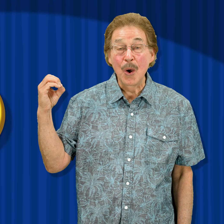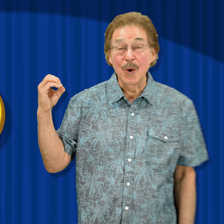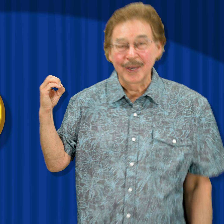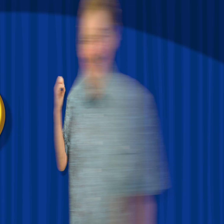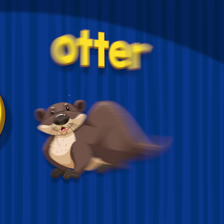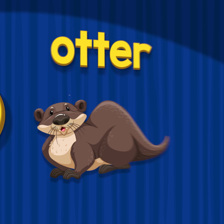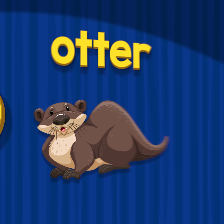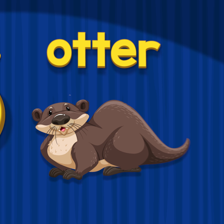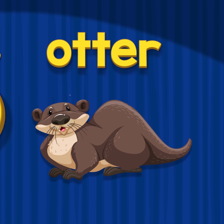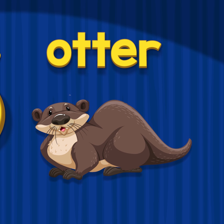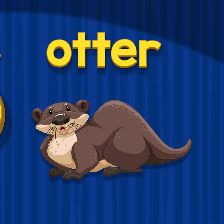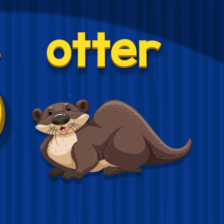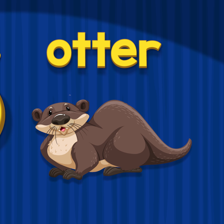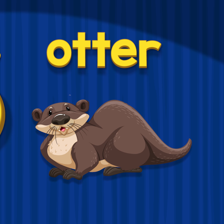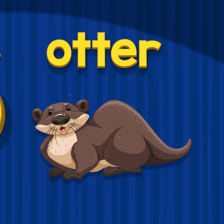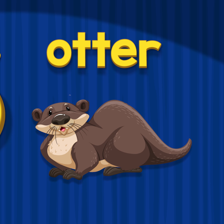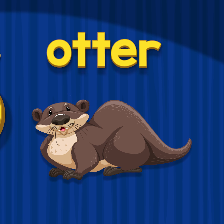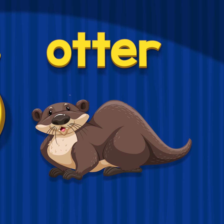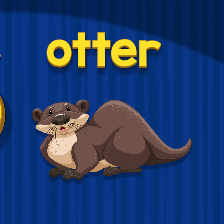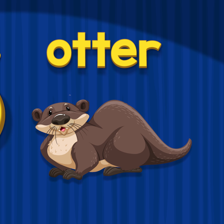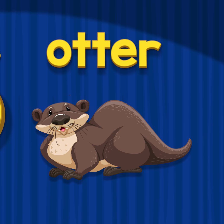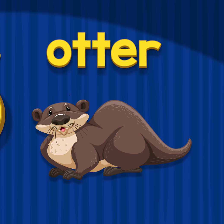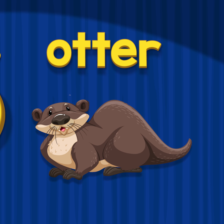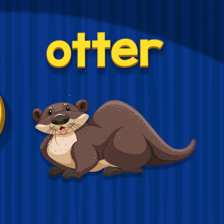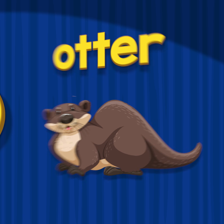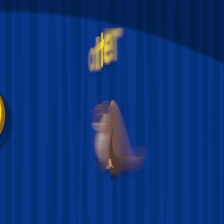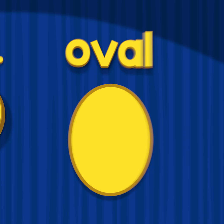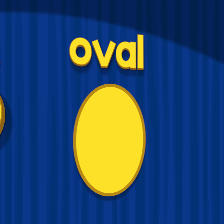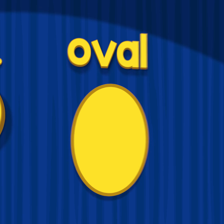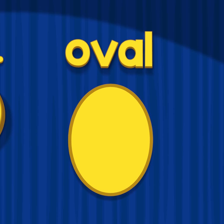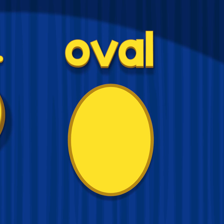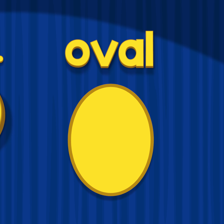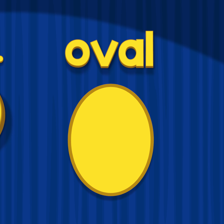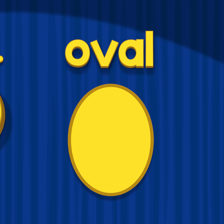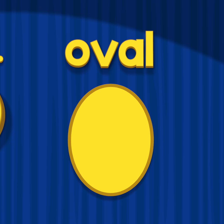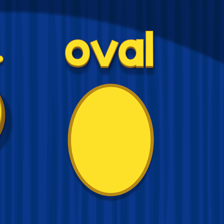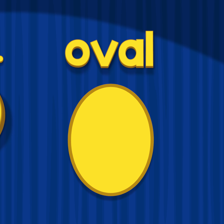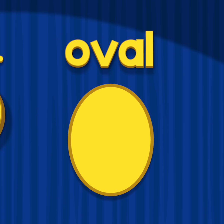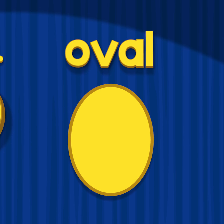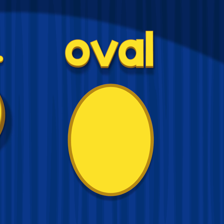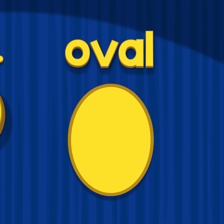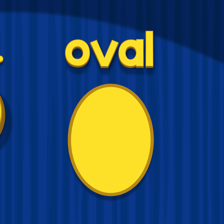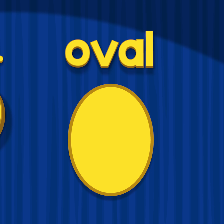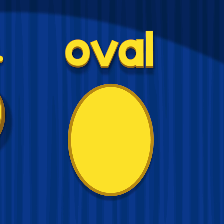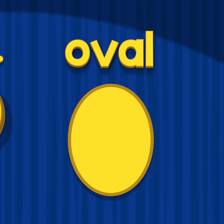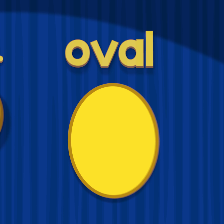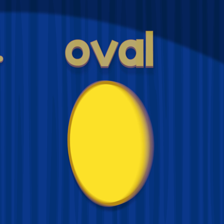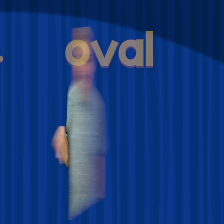/O/ /o/ otter /O/ /o/ oval